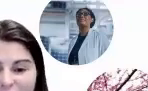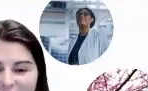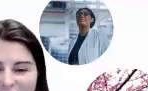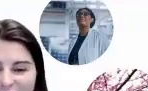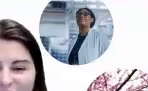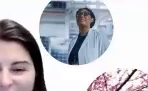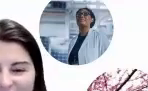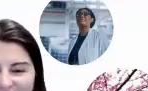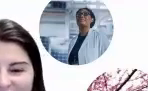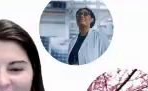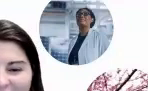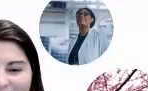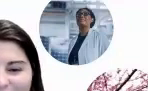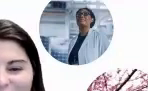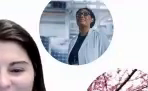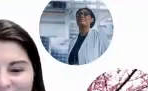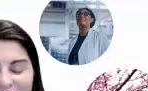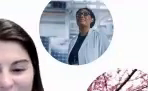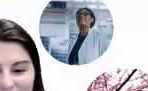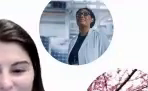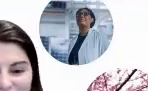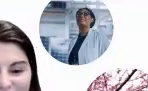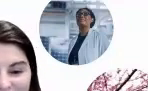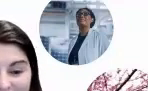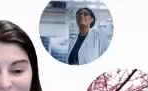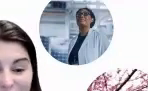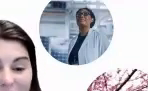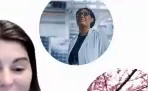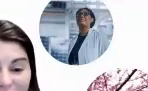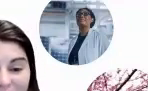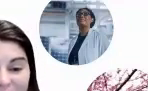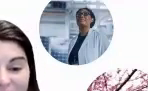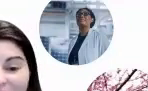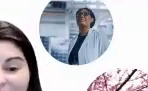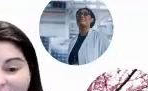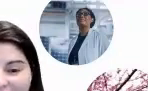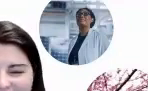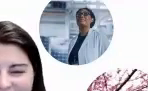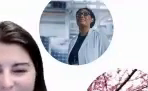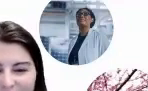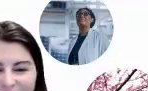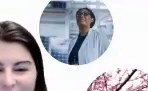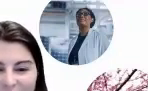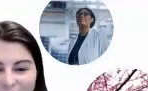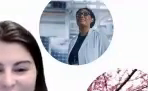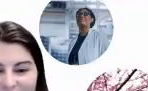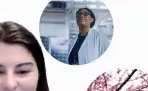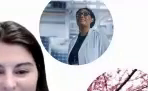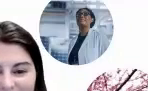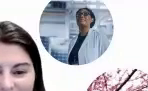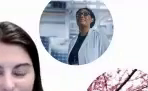registration for attending the emerging researchers national conference in stem. That will take place